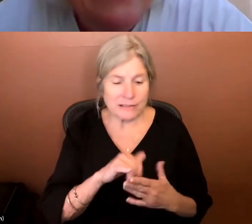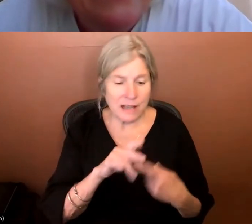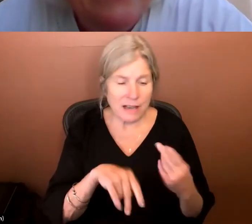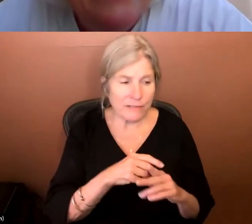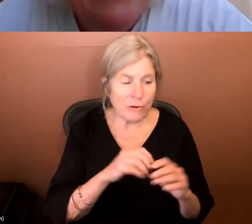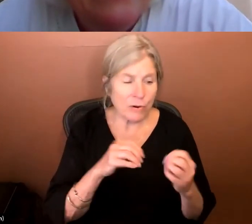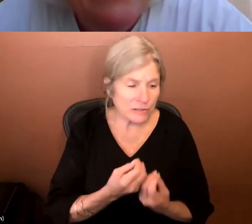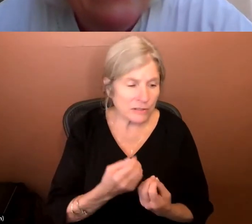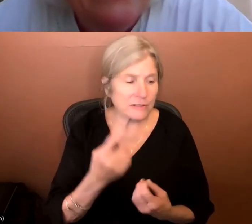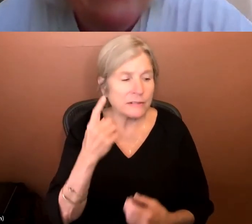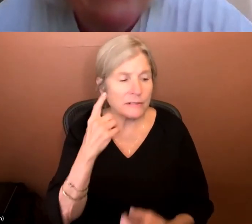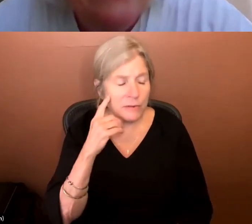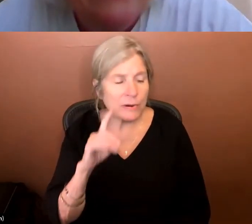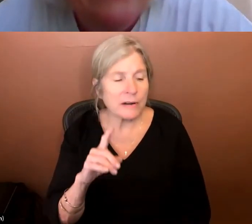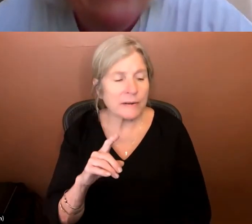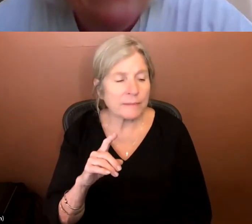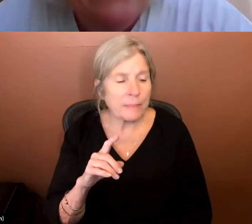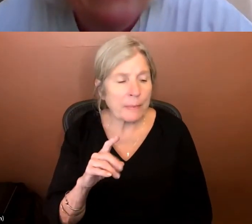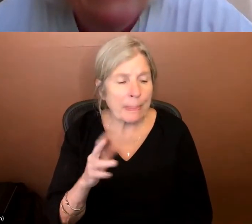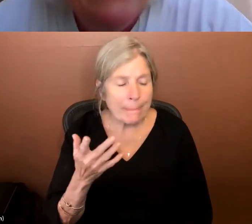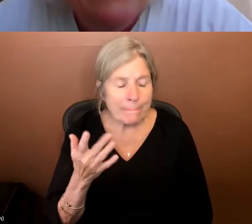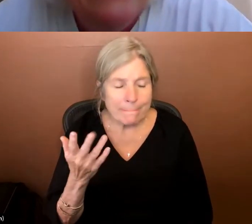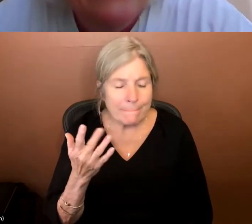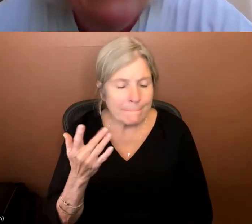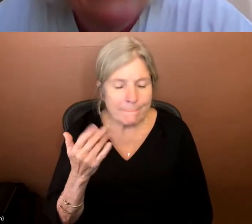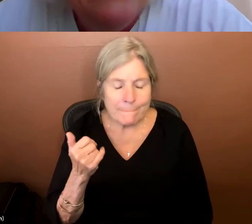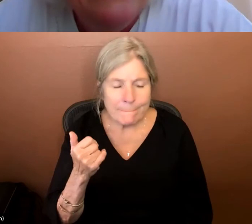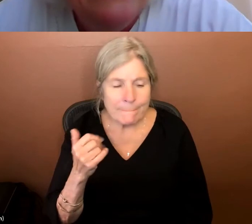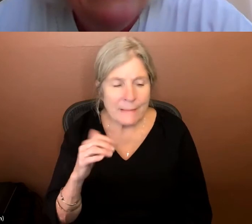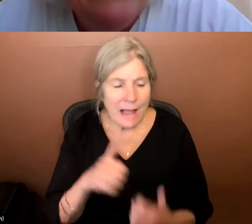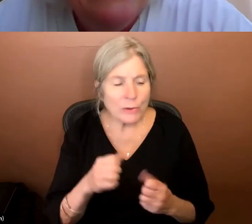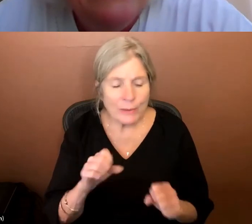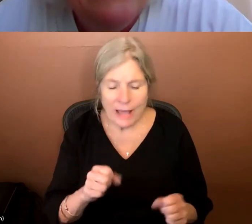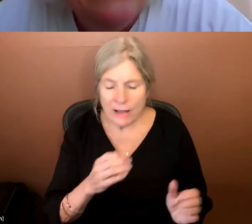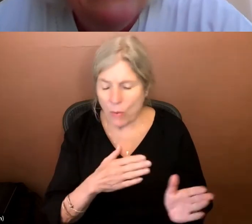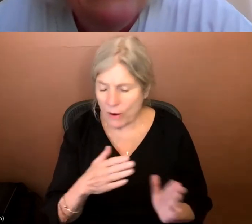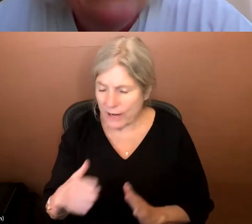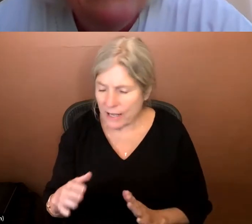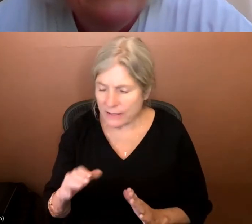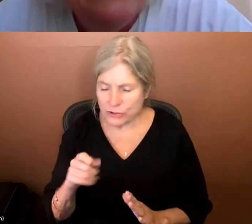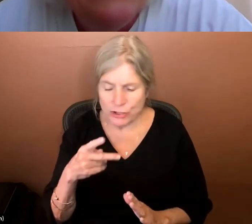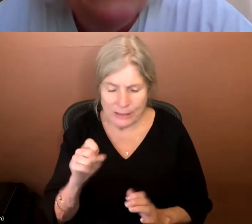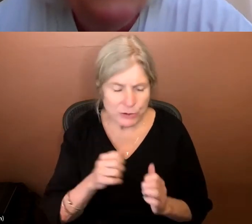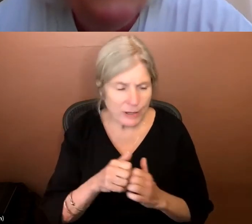pan tone. How can you organize shapes? You can organize in terms of